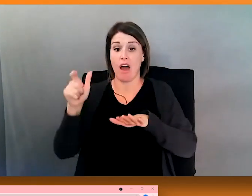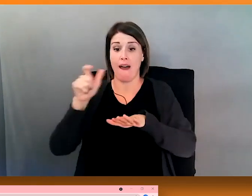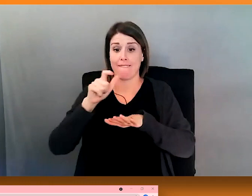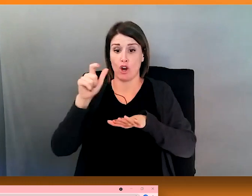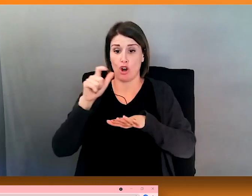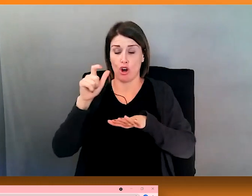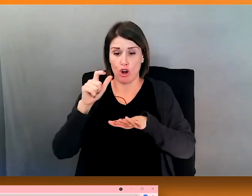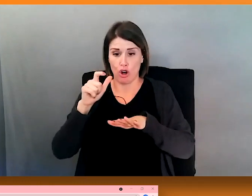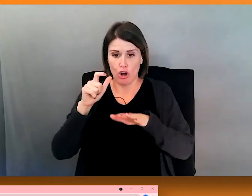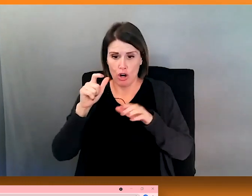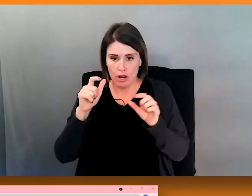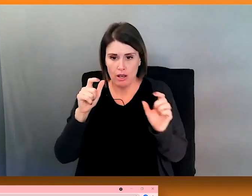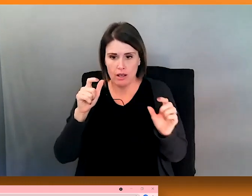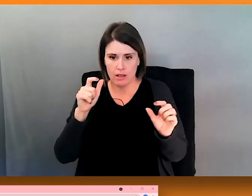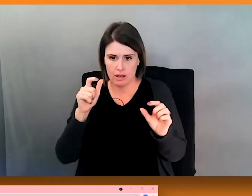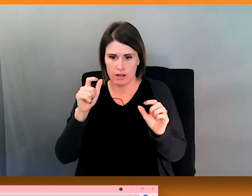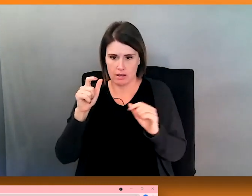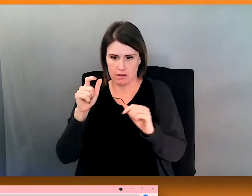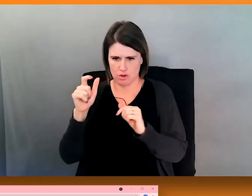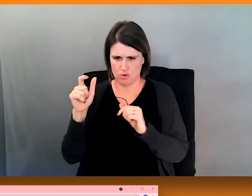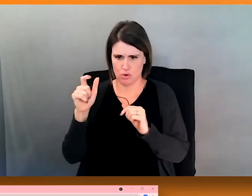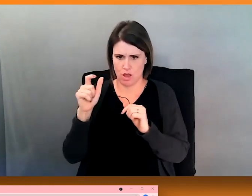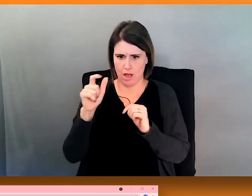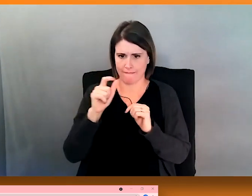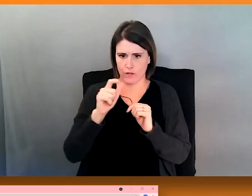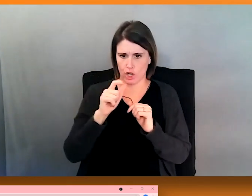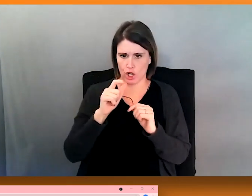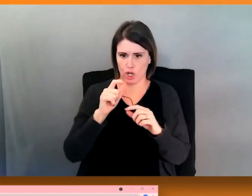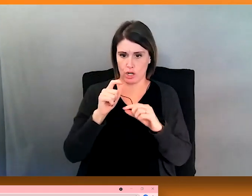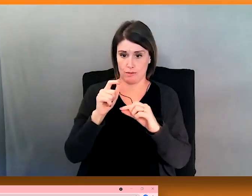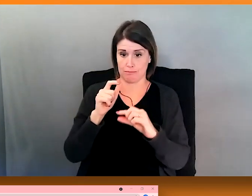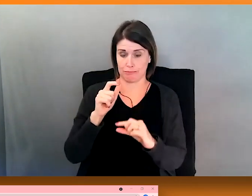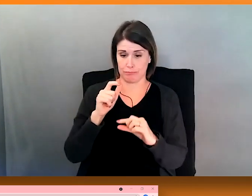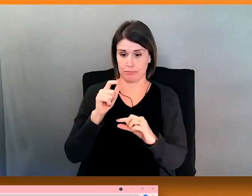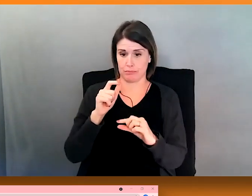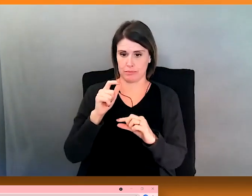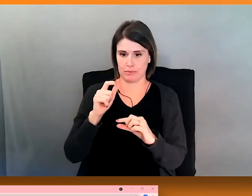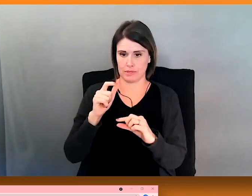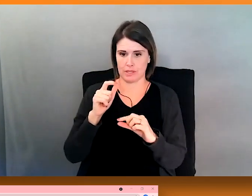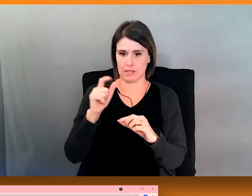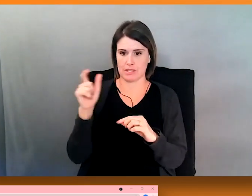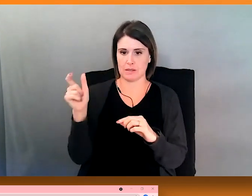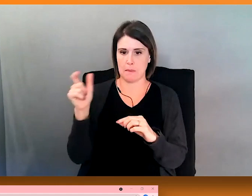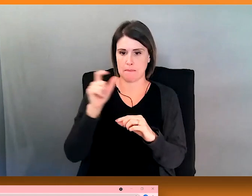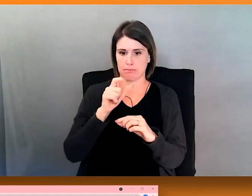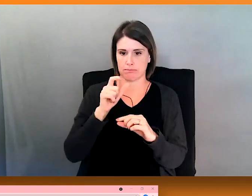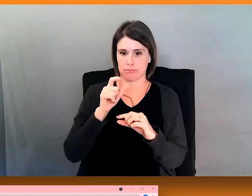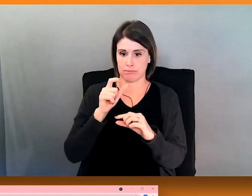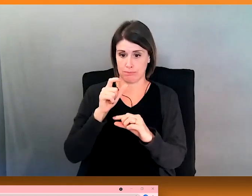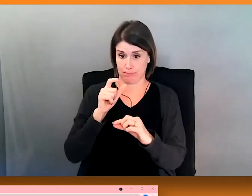at the bottom appears. I'll move back and forth so you can see it.